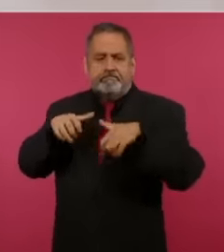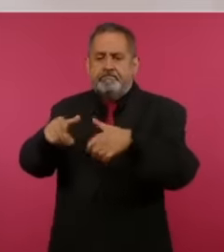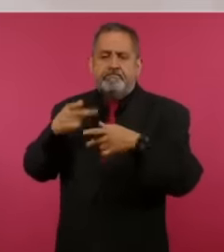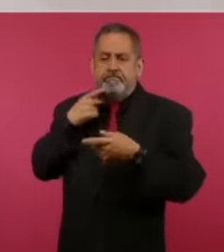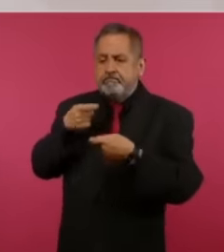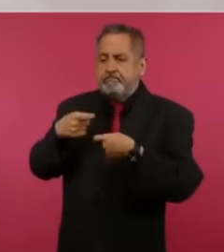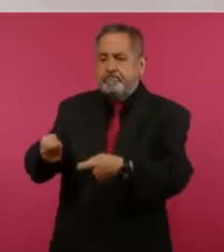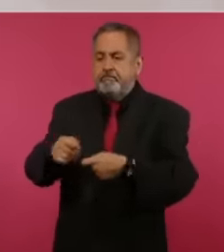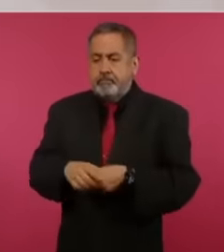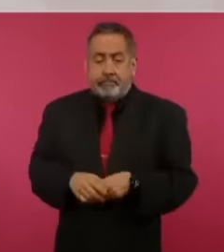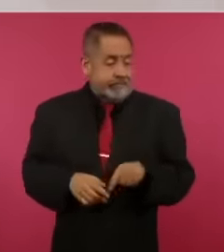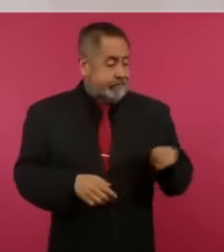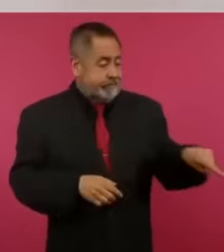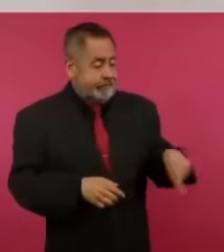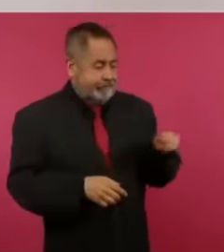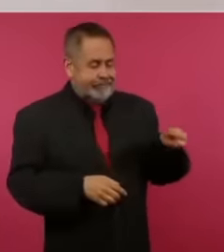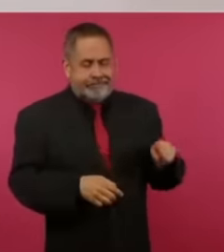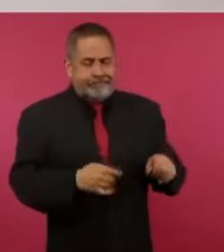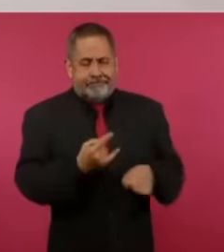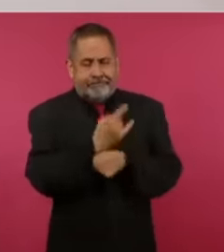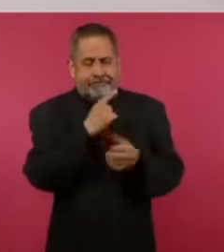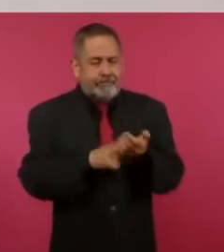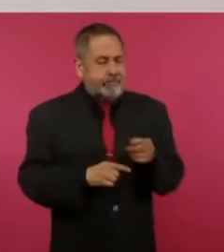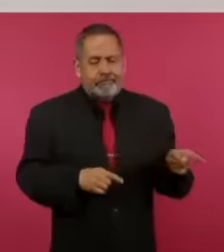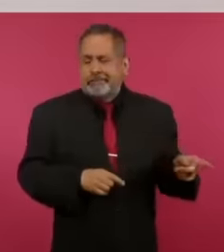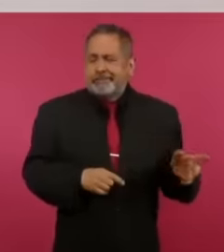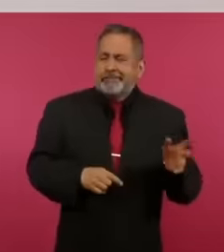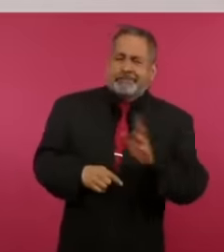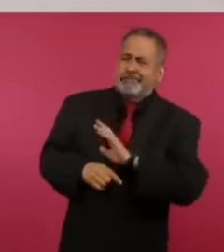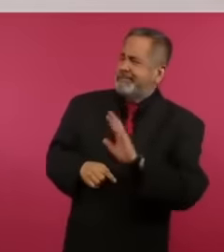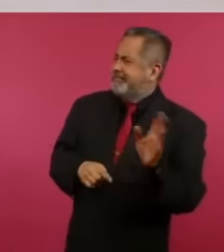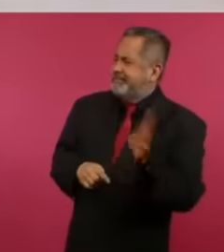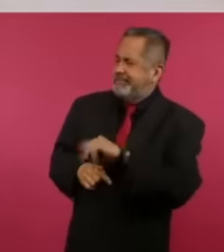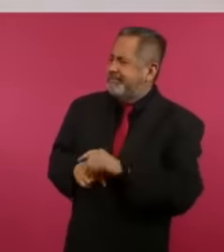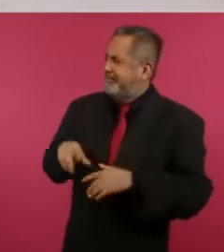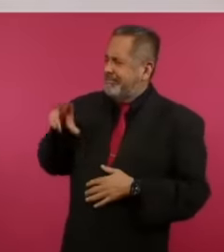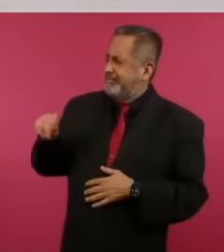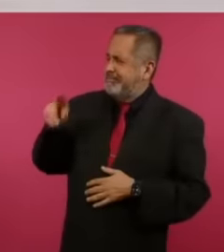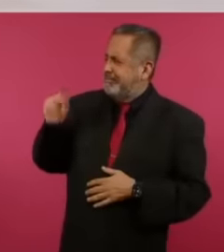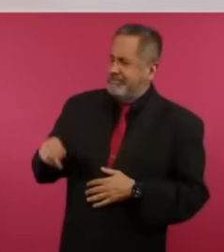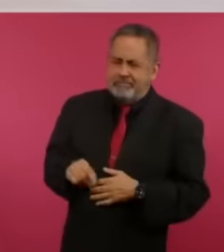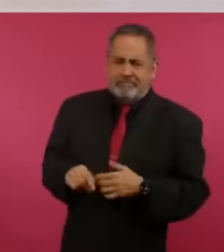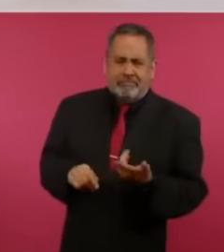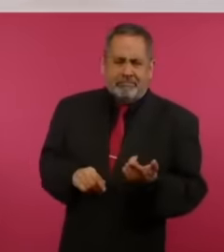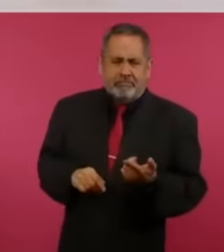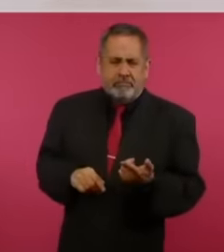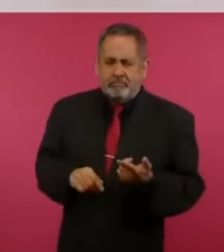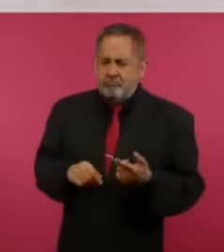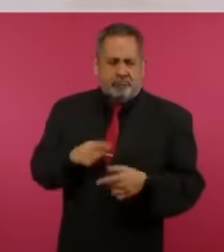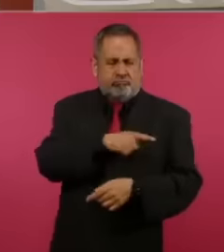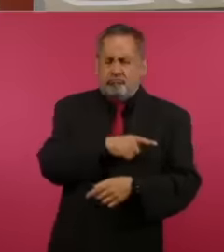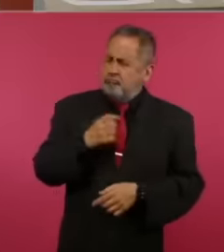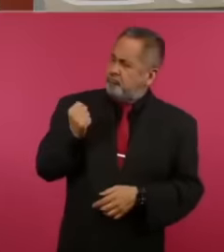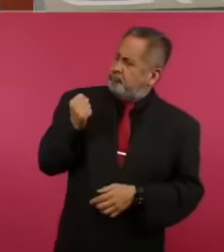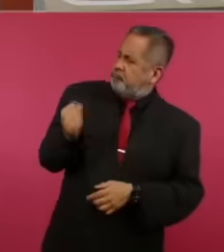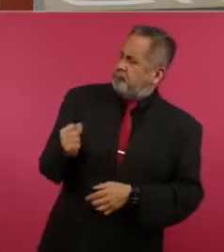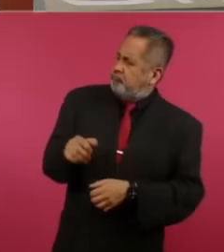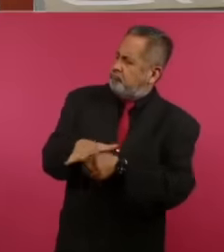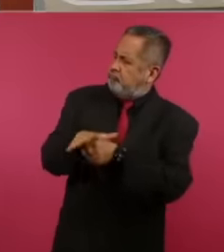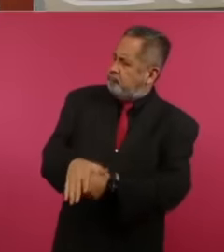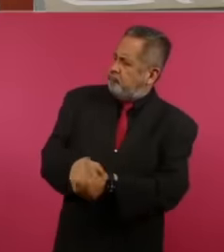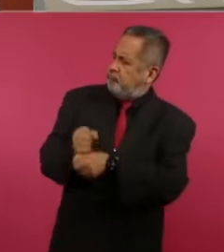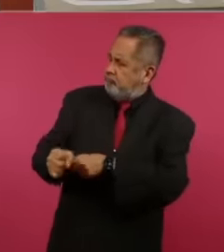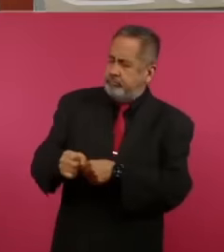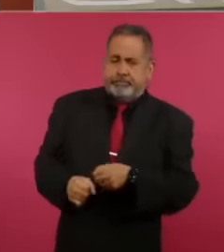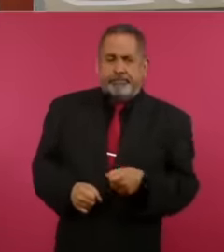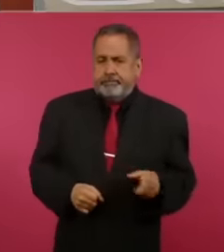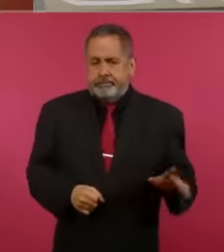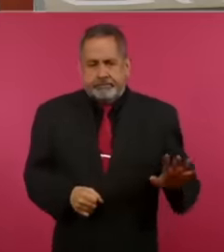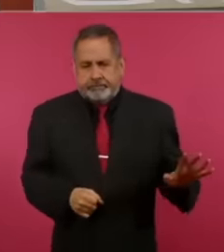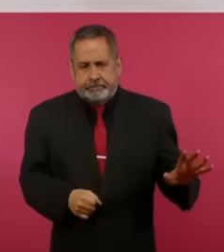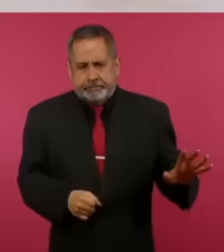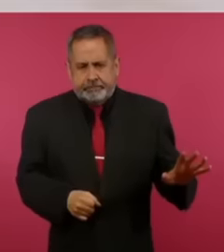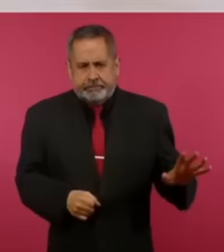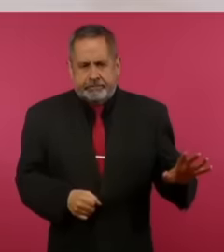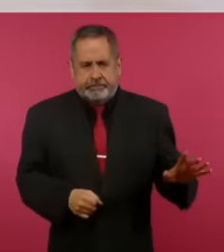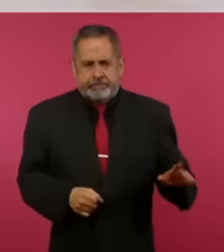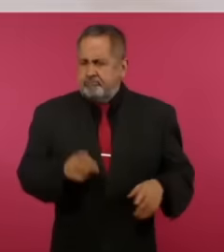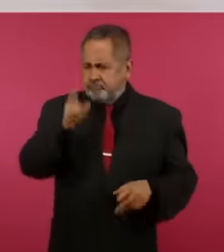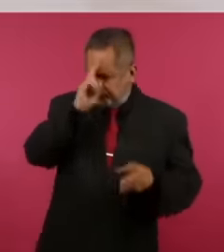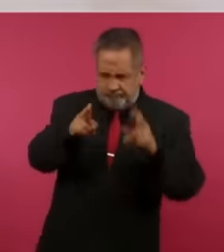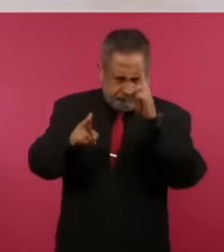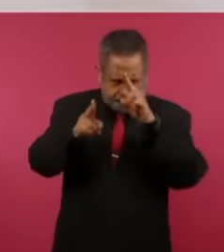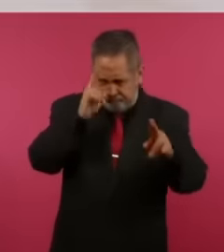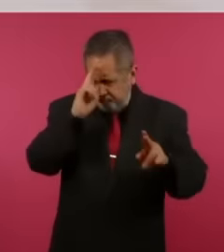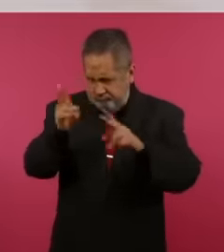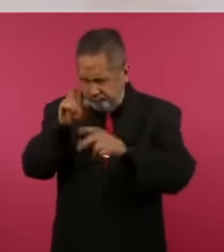conservatives the fachos want to solve everything with the use of force with coercive measures and